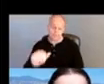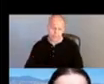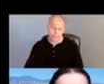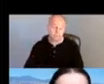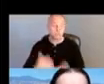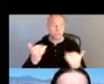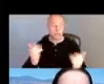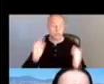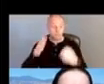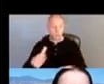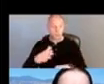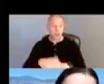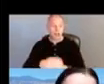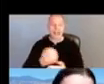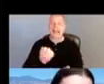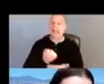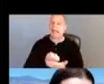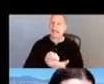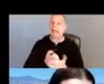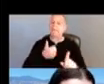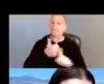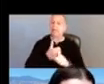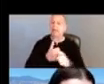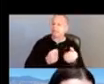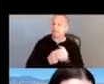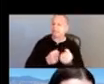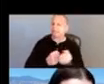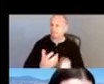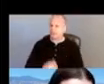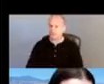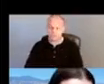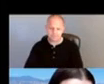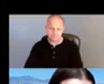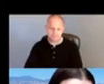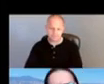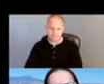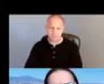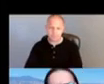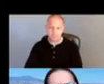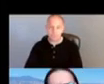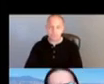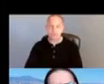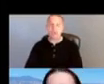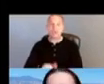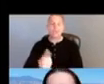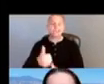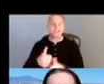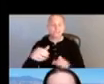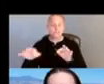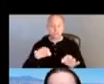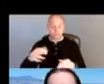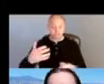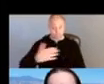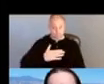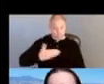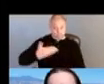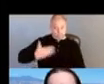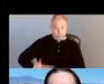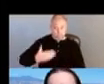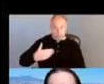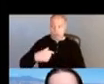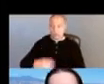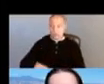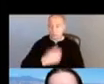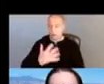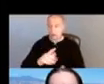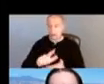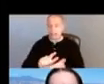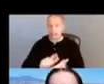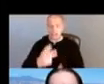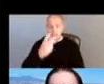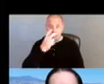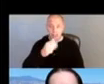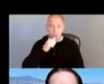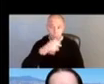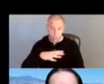economic self-sufficiency. As a self-description, I'm a white, legally blind woman with brown